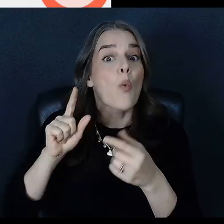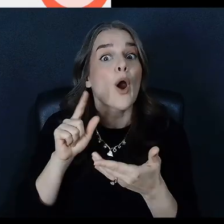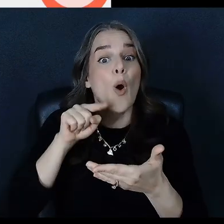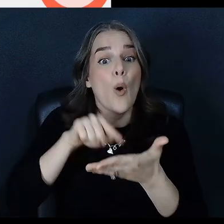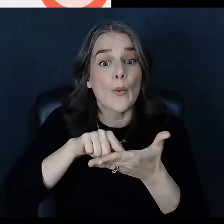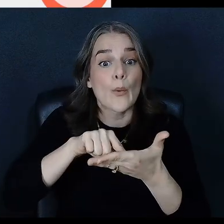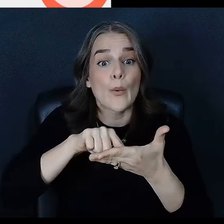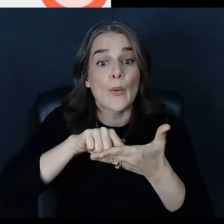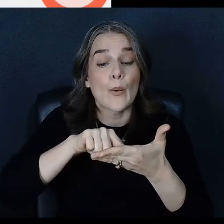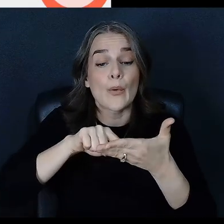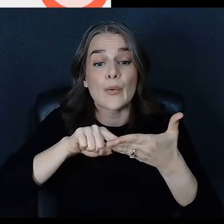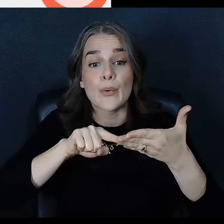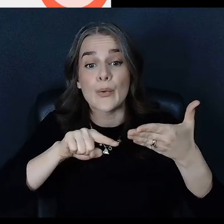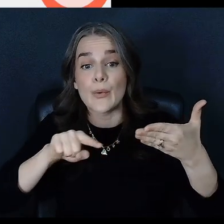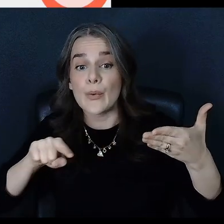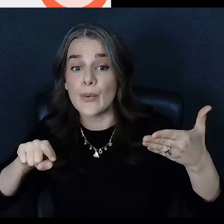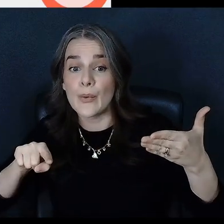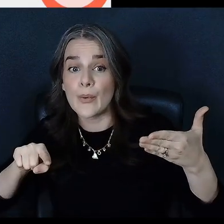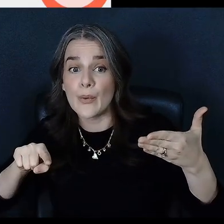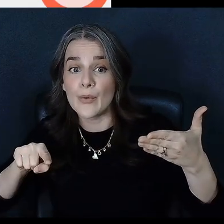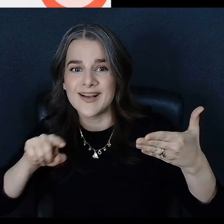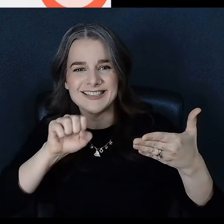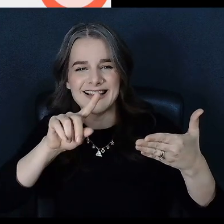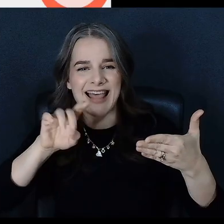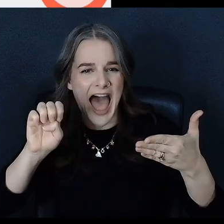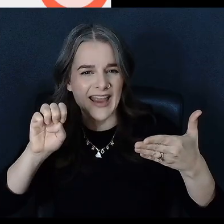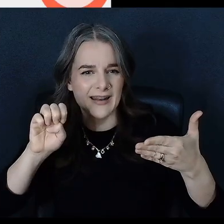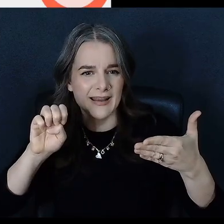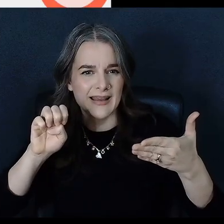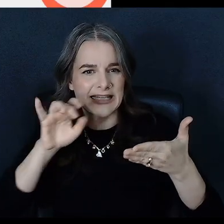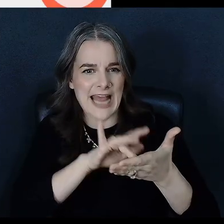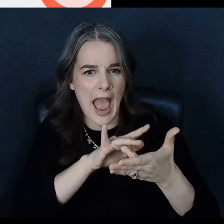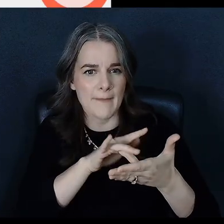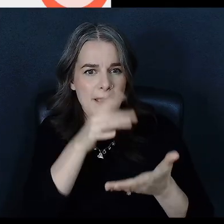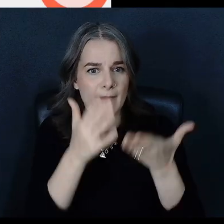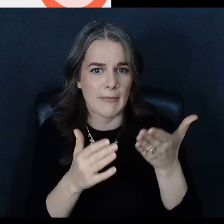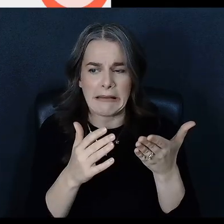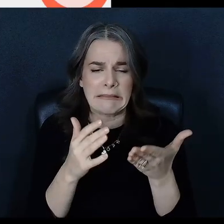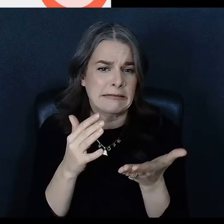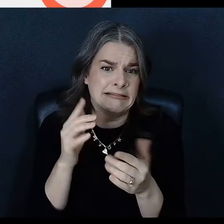or slide and tap, any number of things. So if that becomes an issue, we have to look at some of the settings.